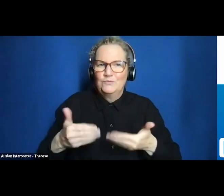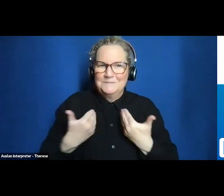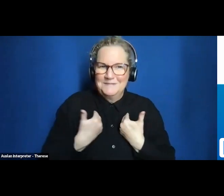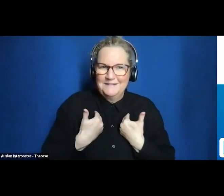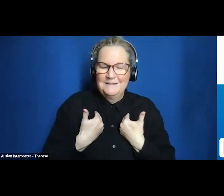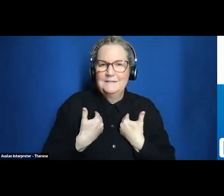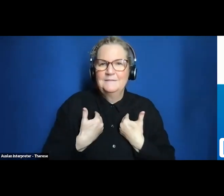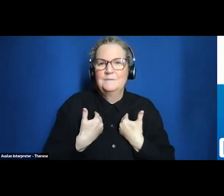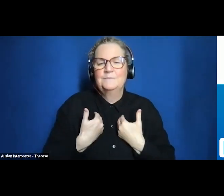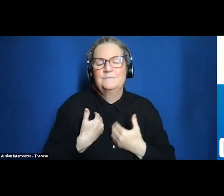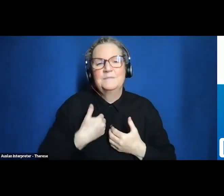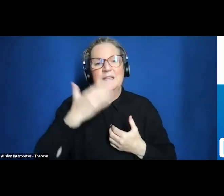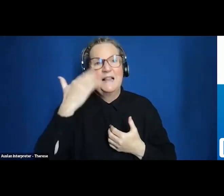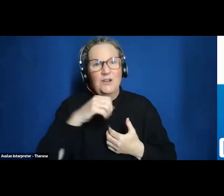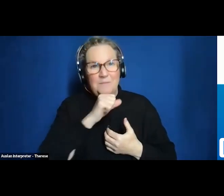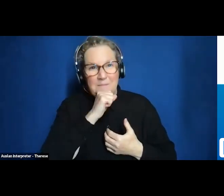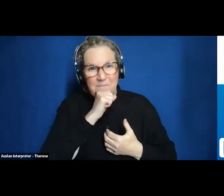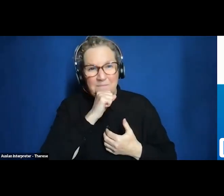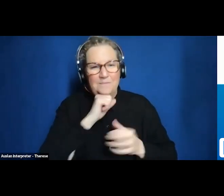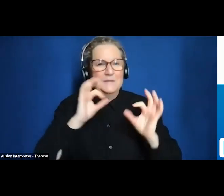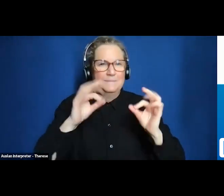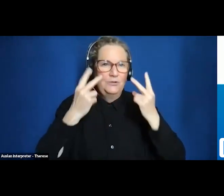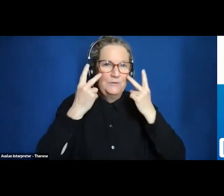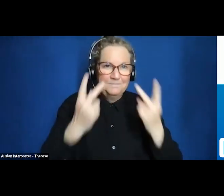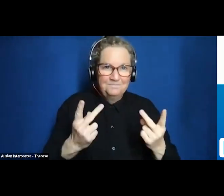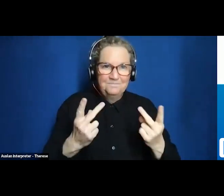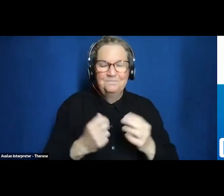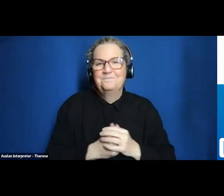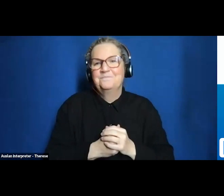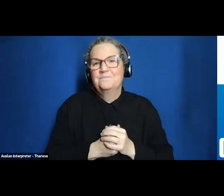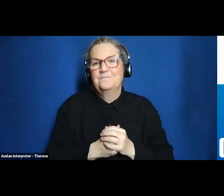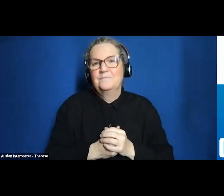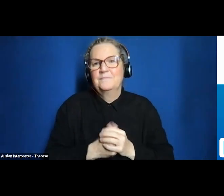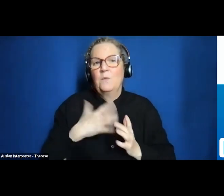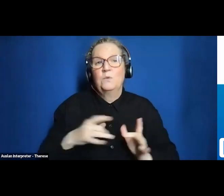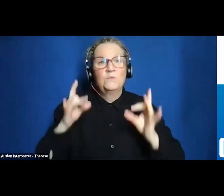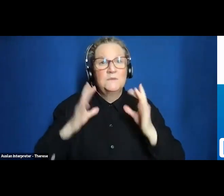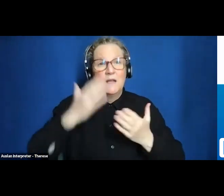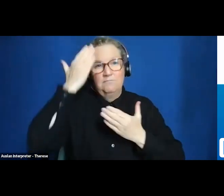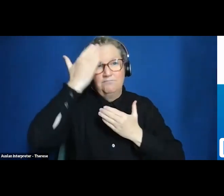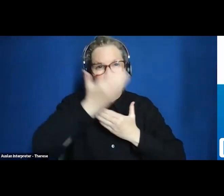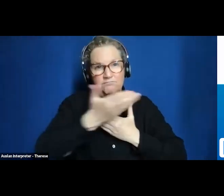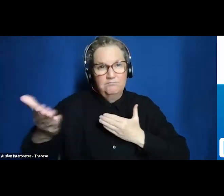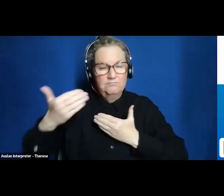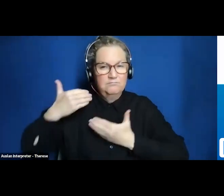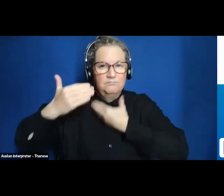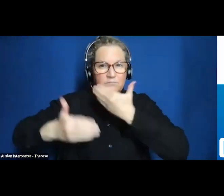Ladies and gentlemen, distinguished guests. I'd like to begin by acknowledging the traditional owners of the land upon